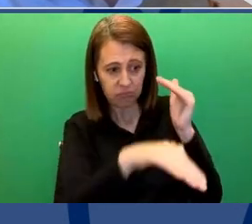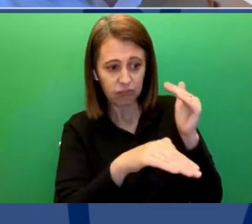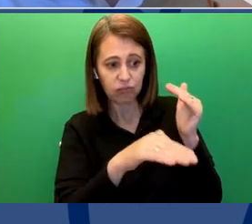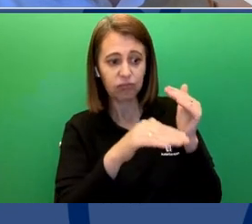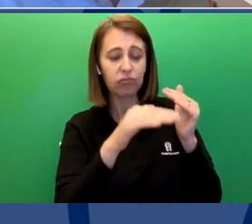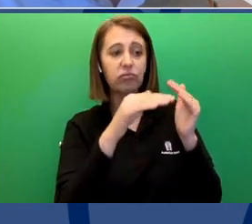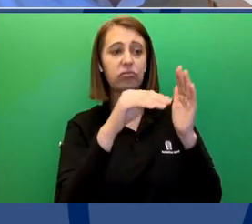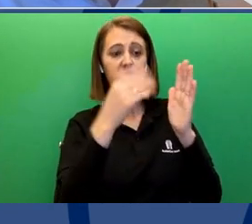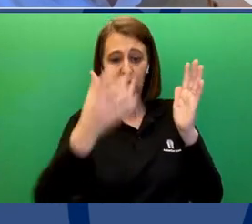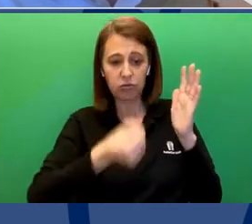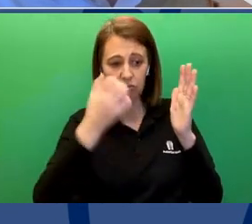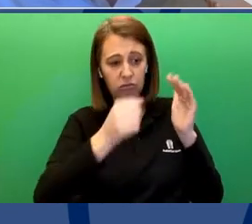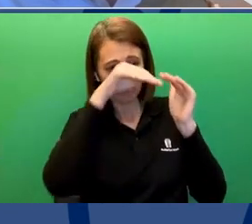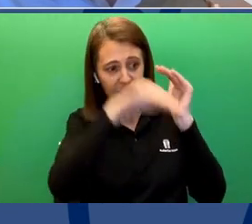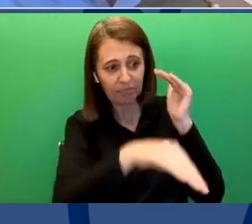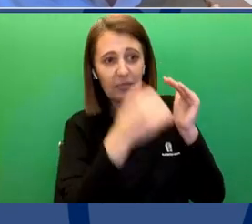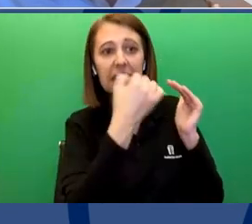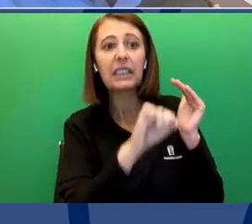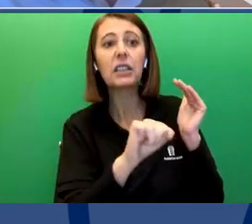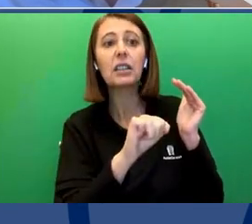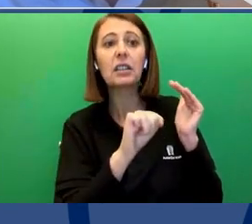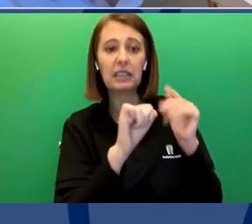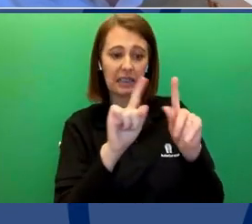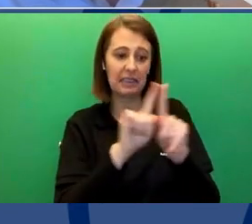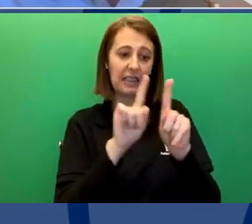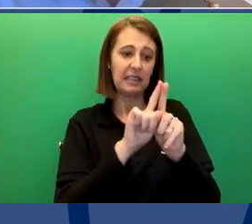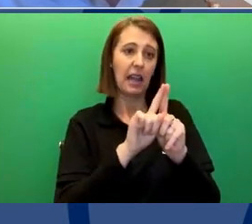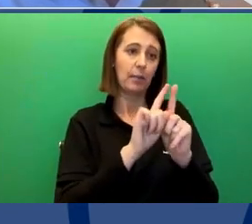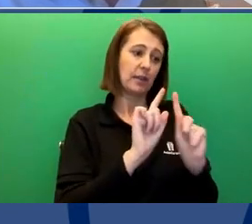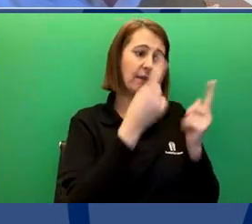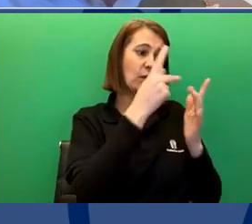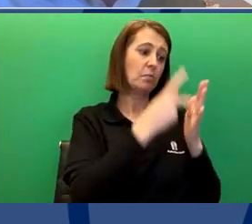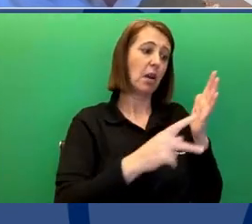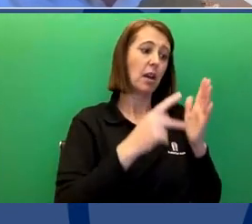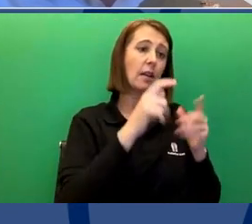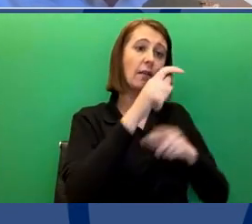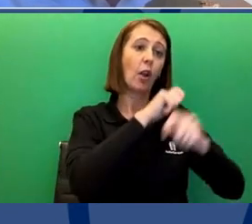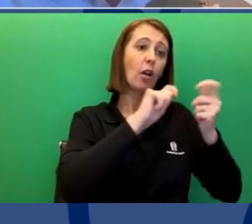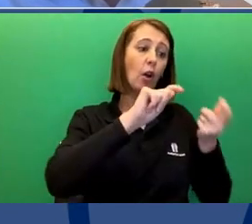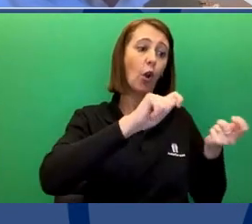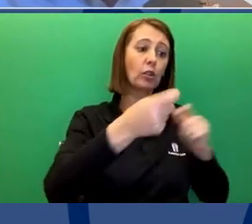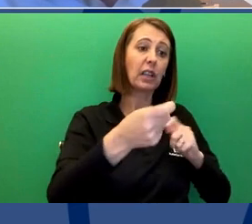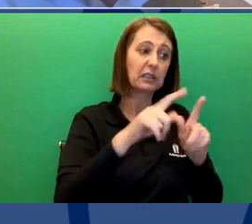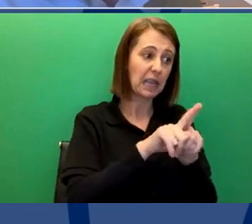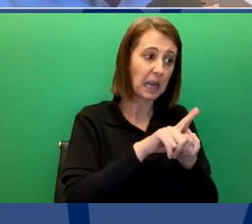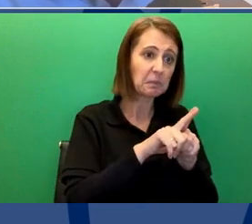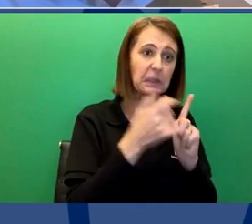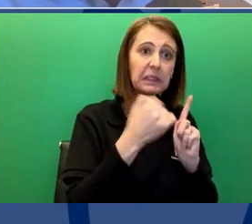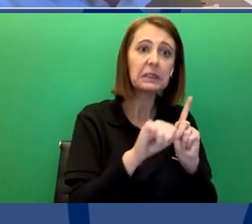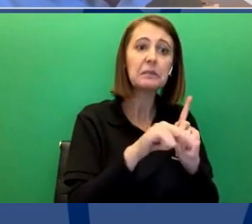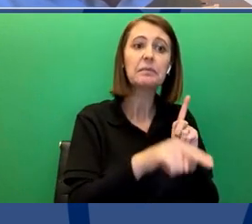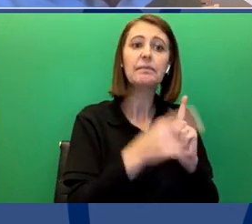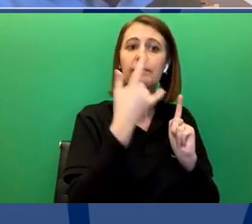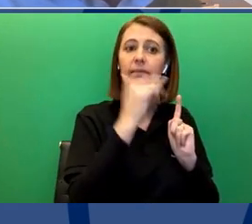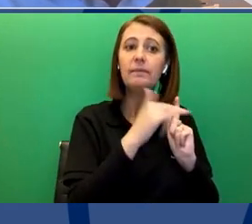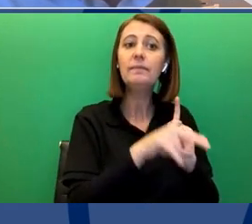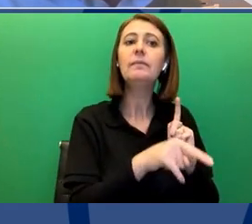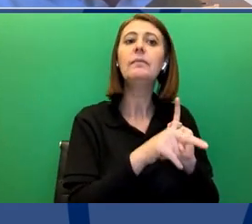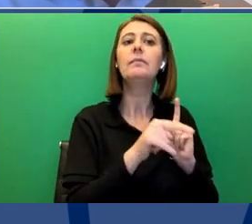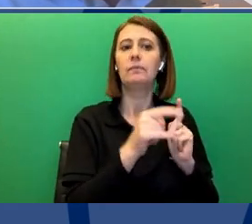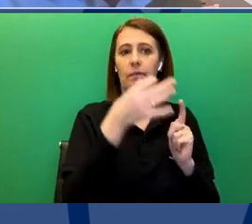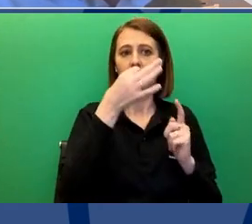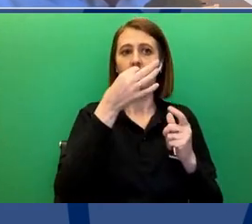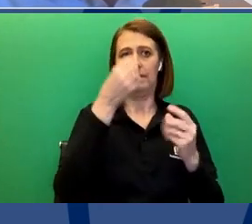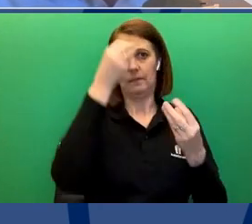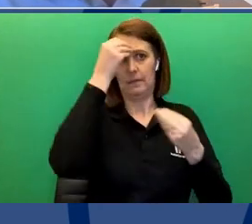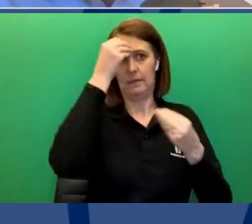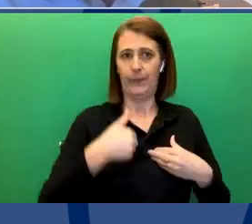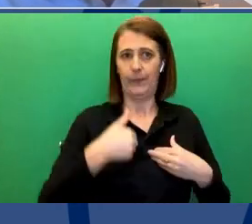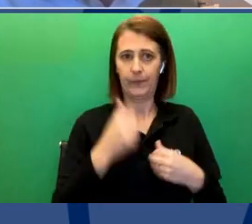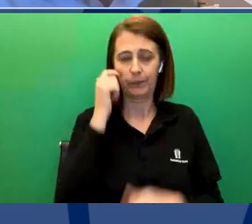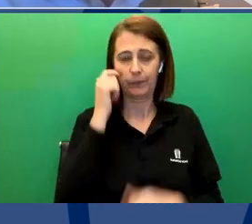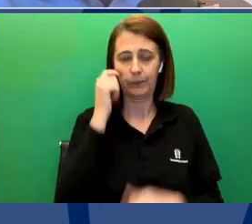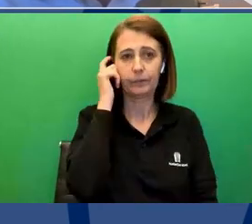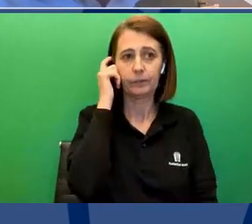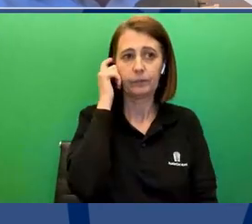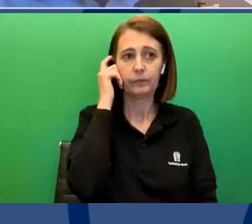were during the first part of the lockdown. And, obviously, there's the option to continue